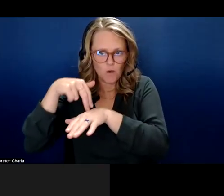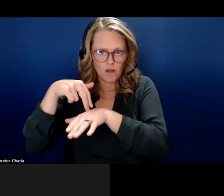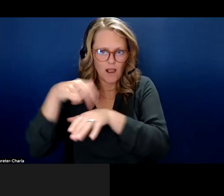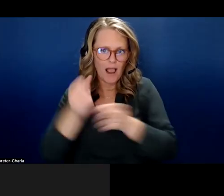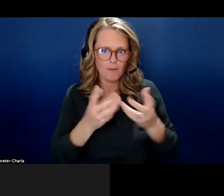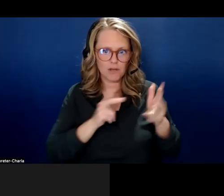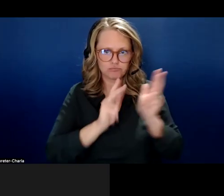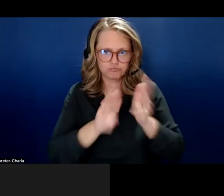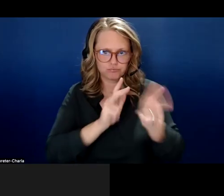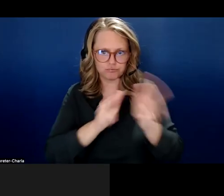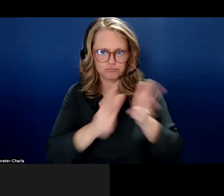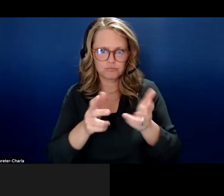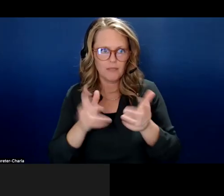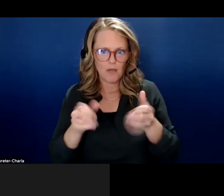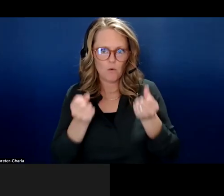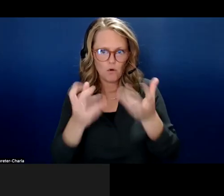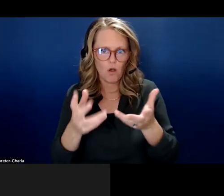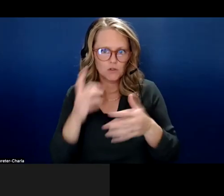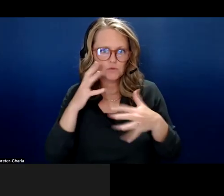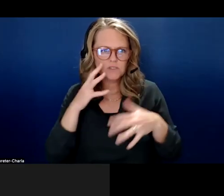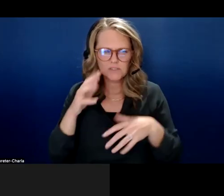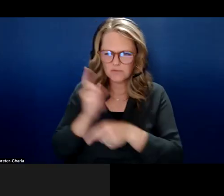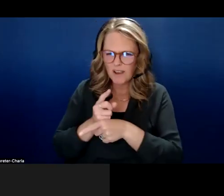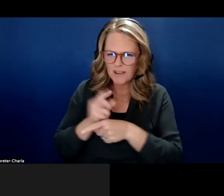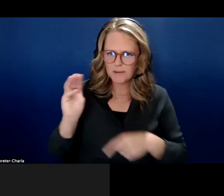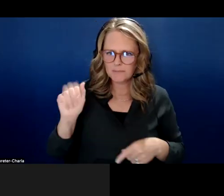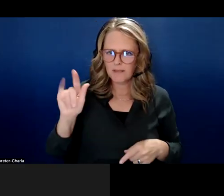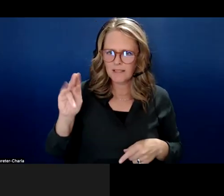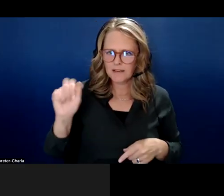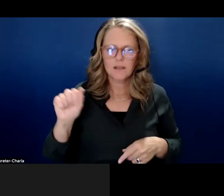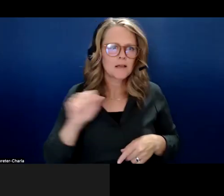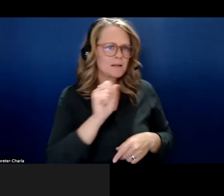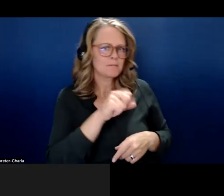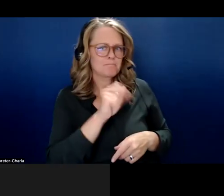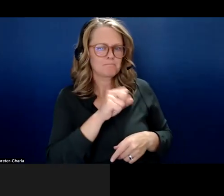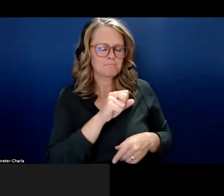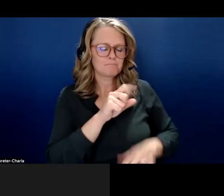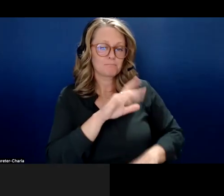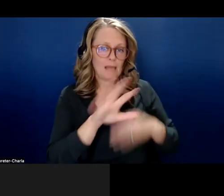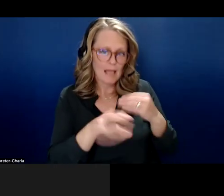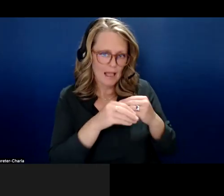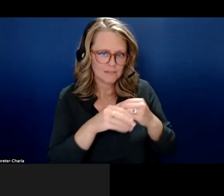and I guess first off, I, I do wanna say that at the public meeting we will have boards